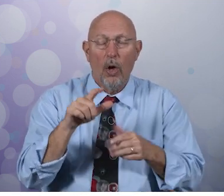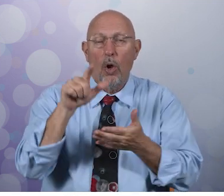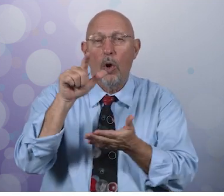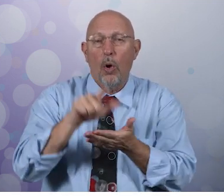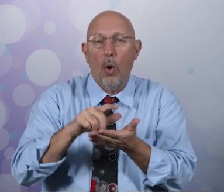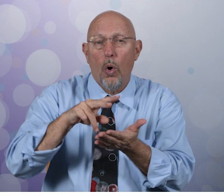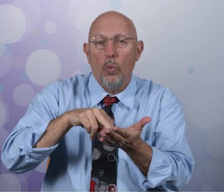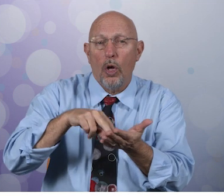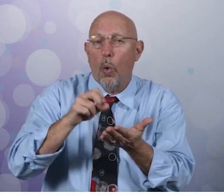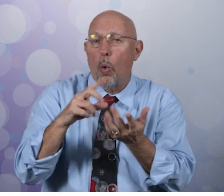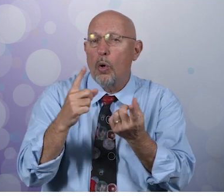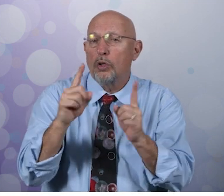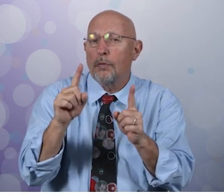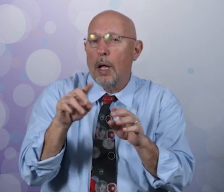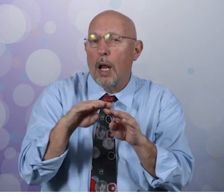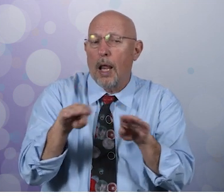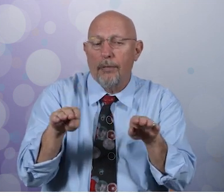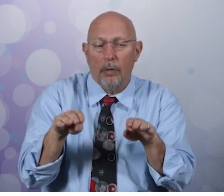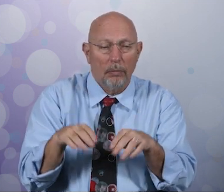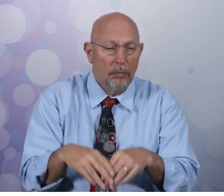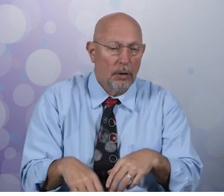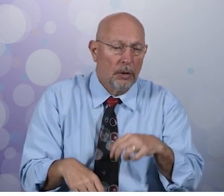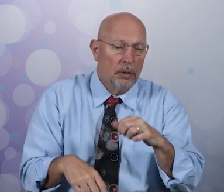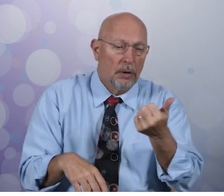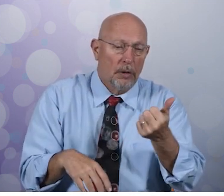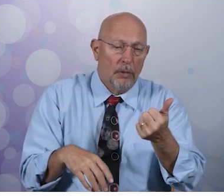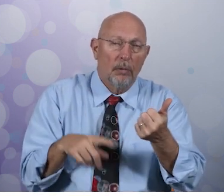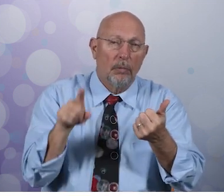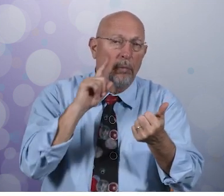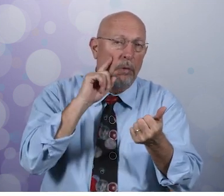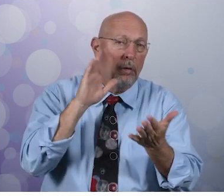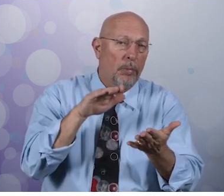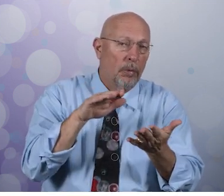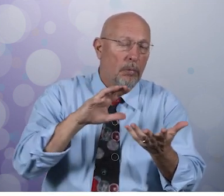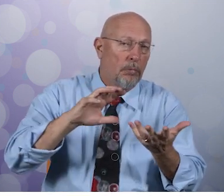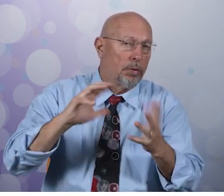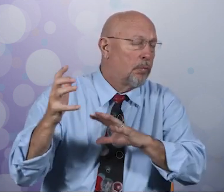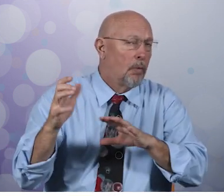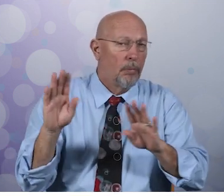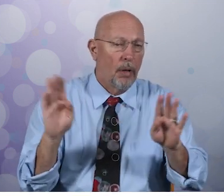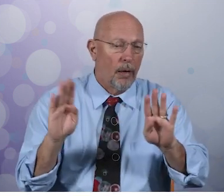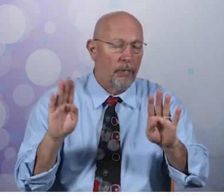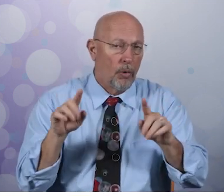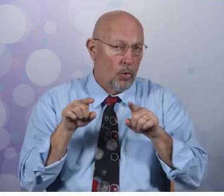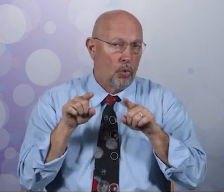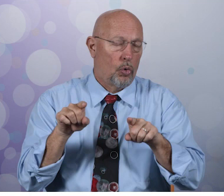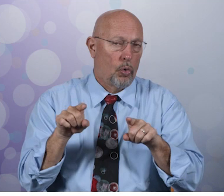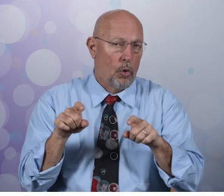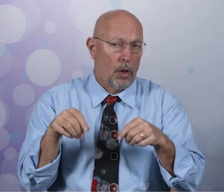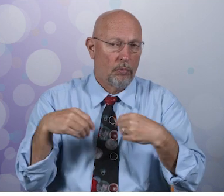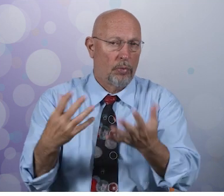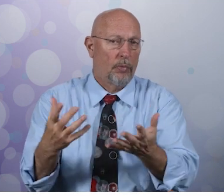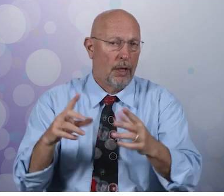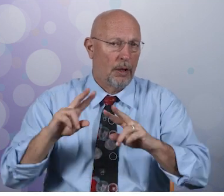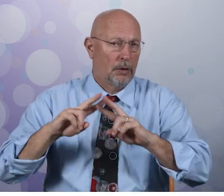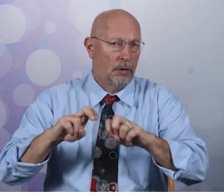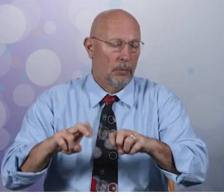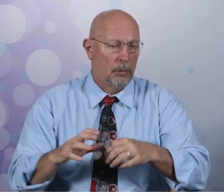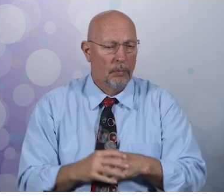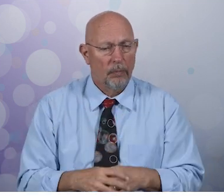level, a student's anticipated disruptive behavior during administration of an assessment,